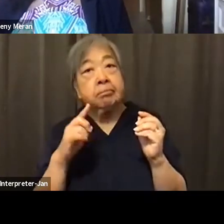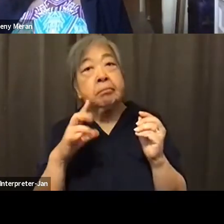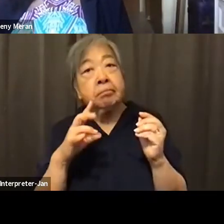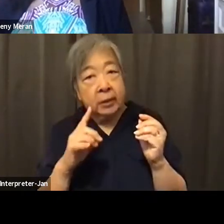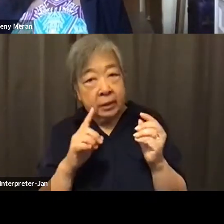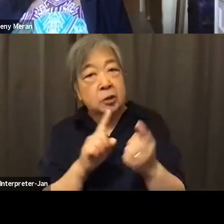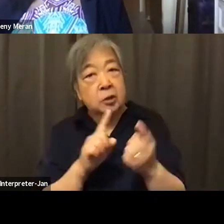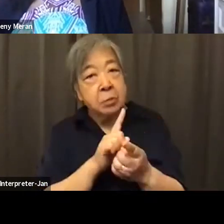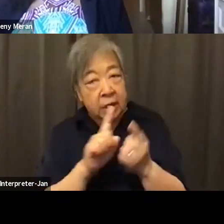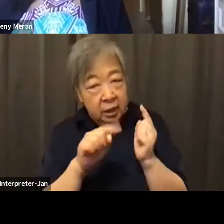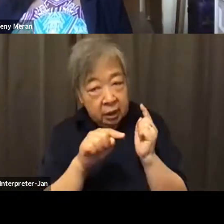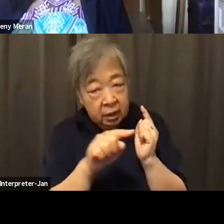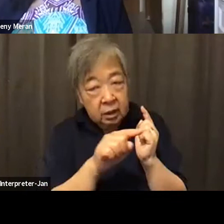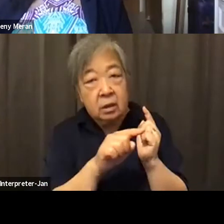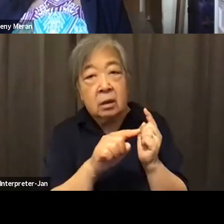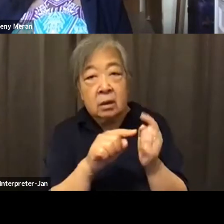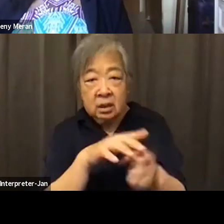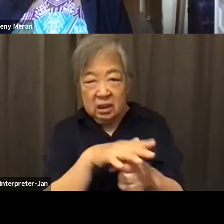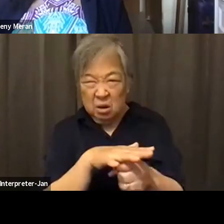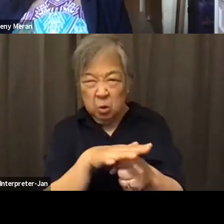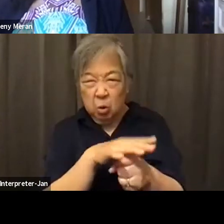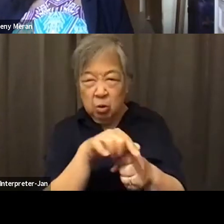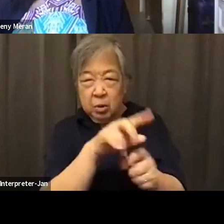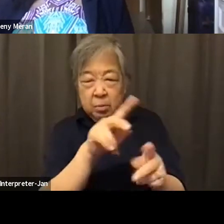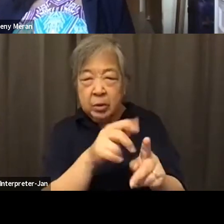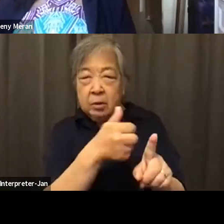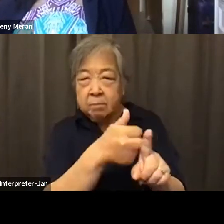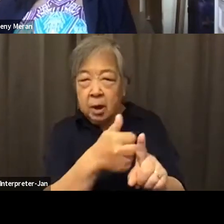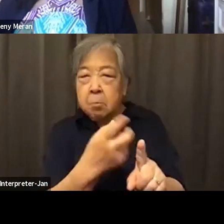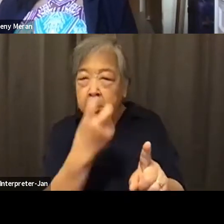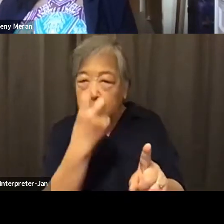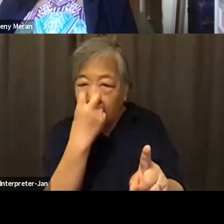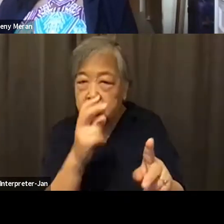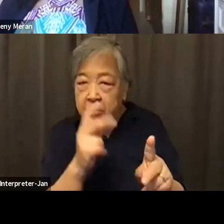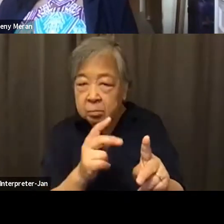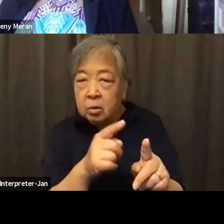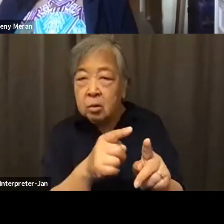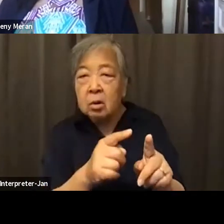I was able to meet some local blind people who talked to me about their experience of